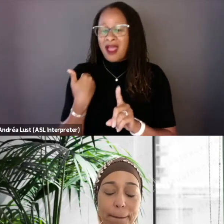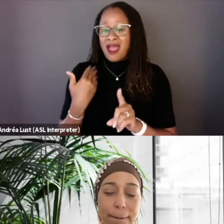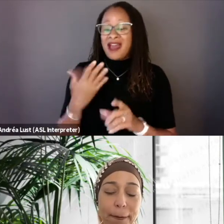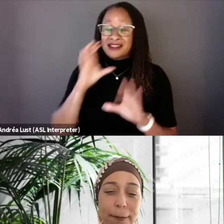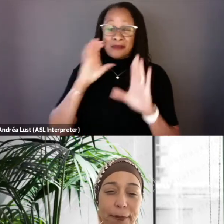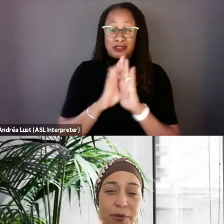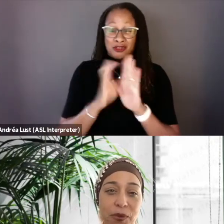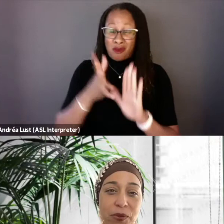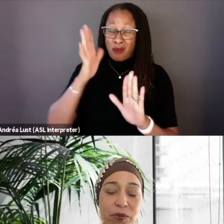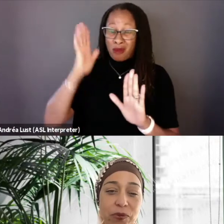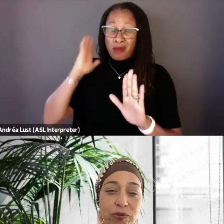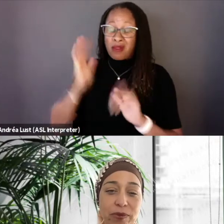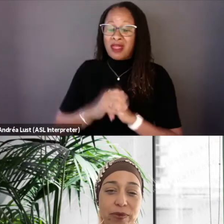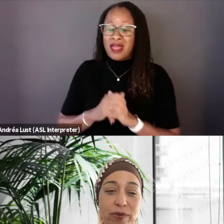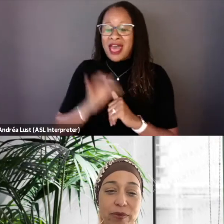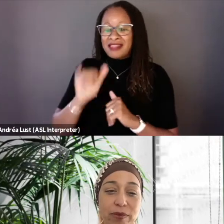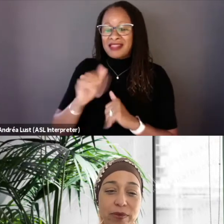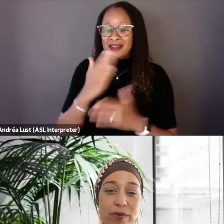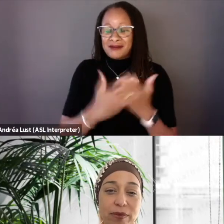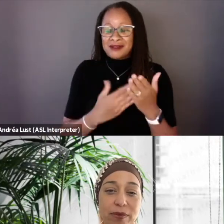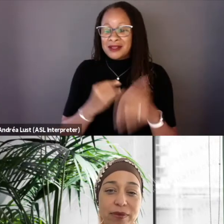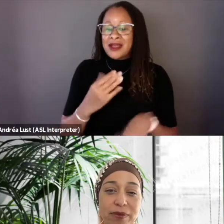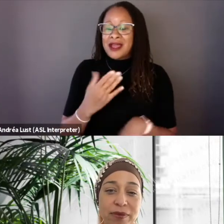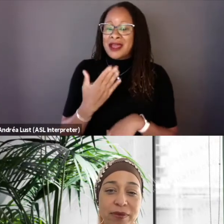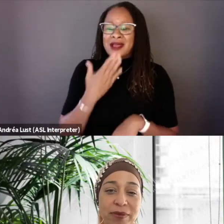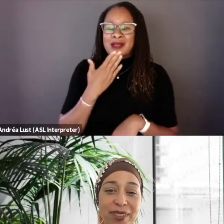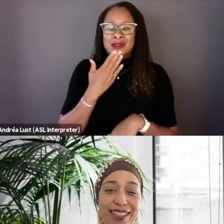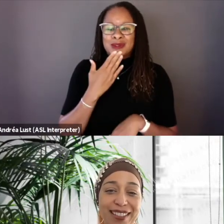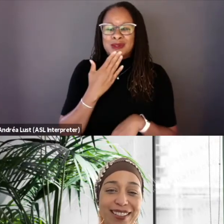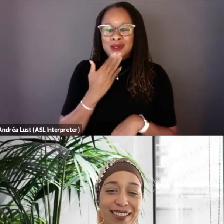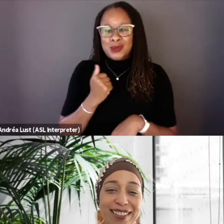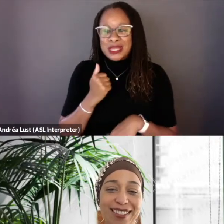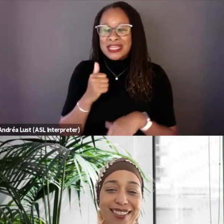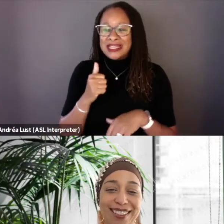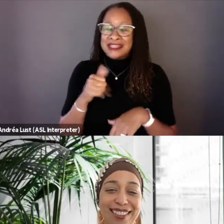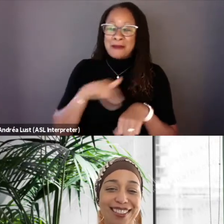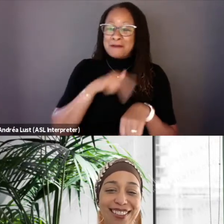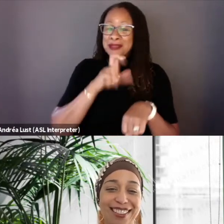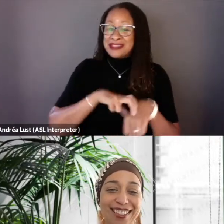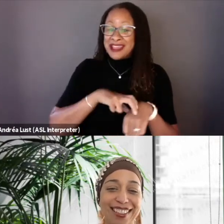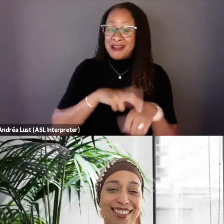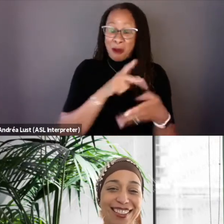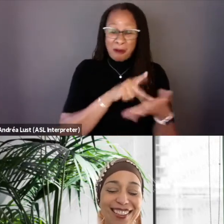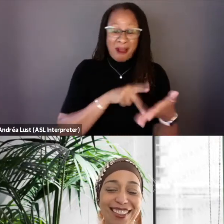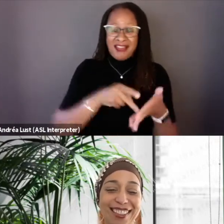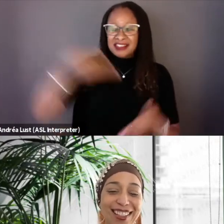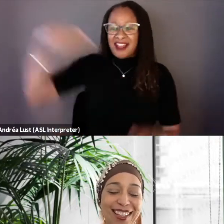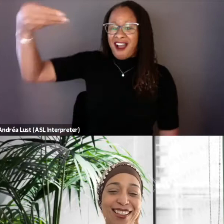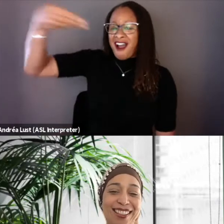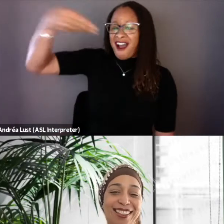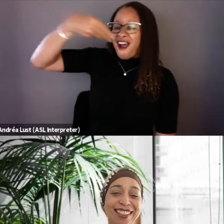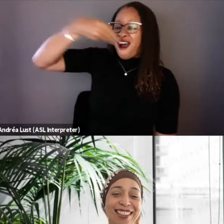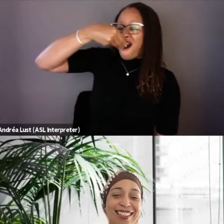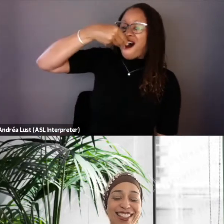He was actually, that was a piece of sweet potato pie (Eric and Larry laugh) that he was like, going to tonsillectomy himself with-